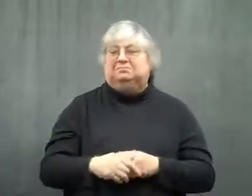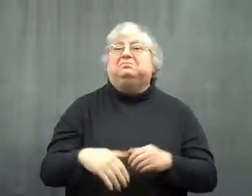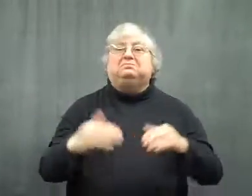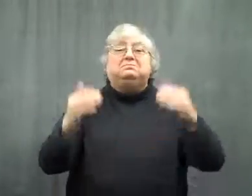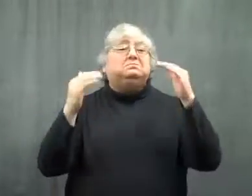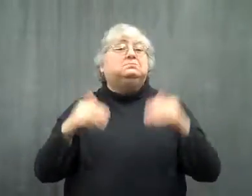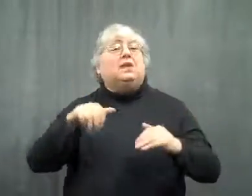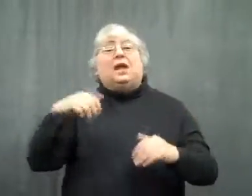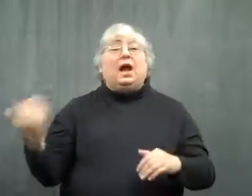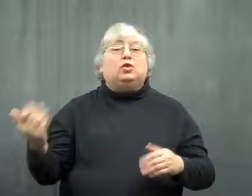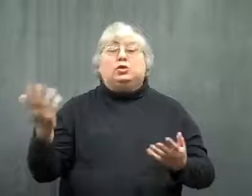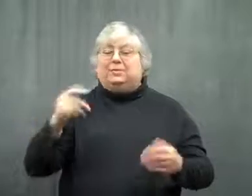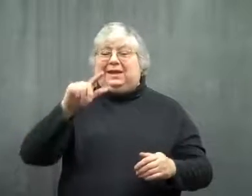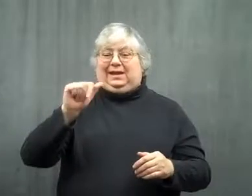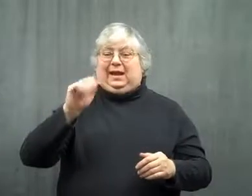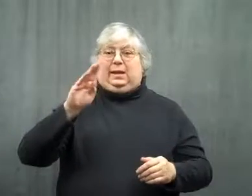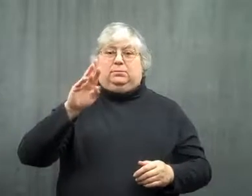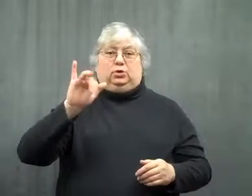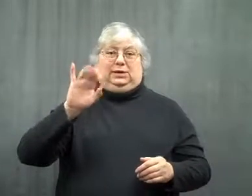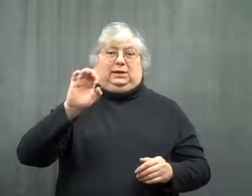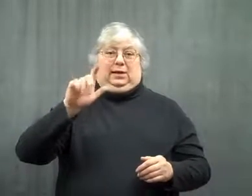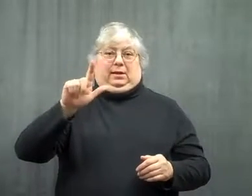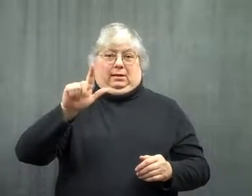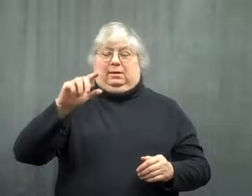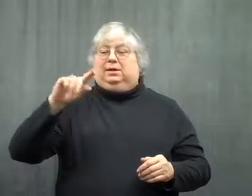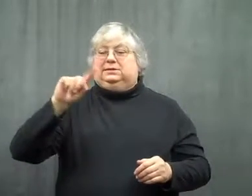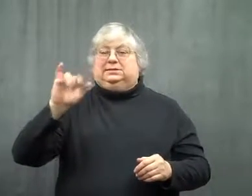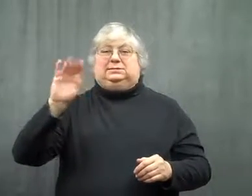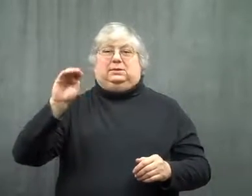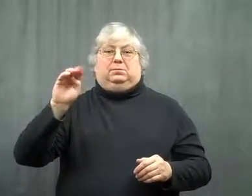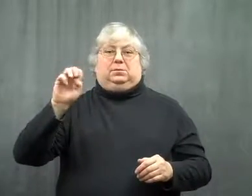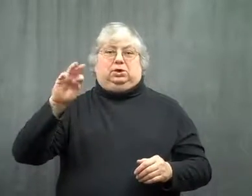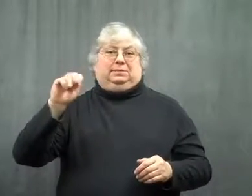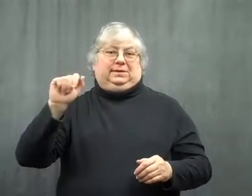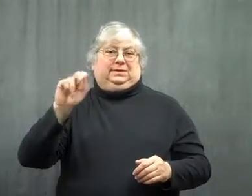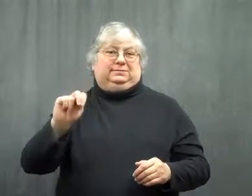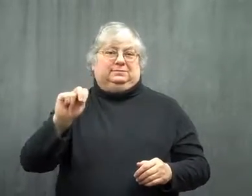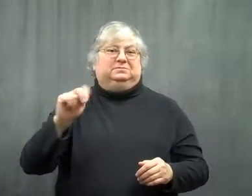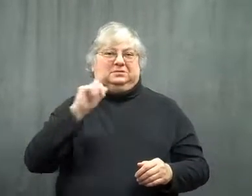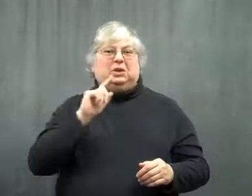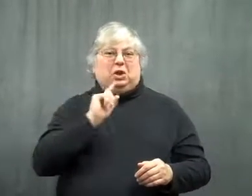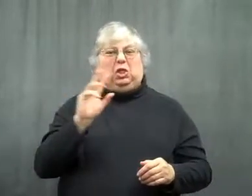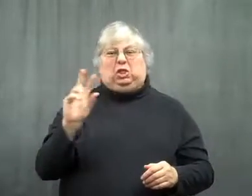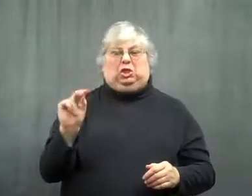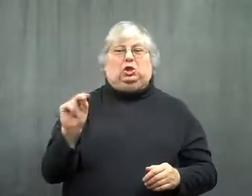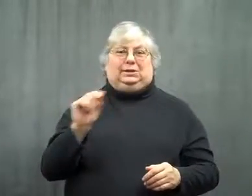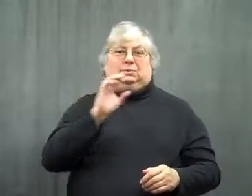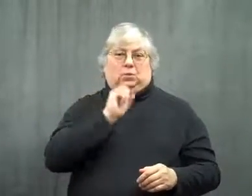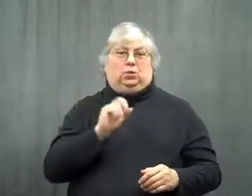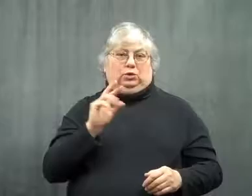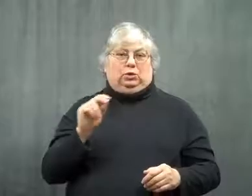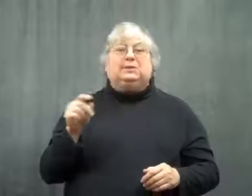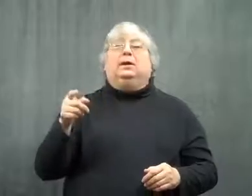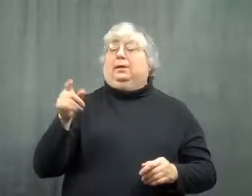Another was Gabriel Zimmerman, who was 30 years old.